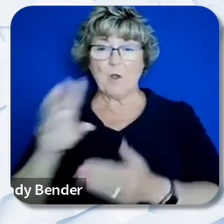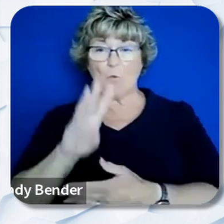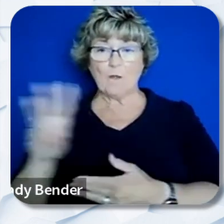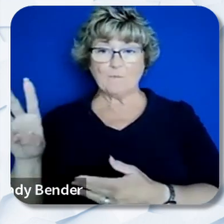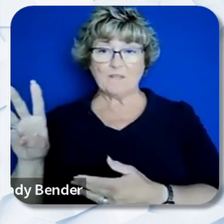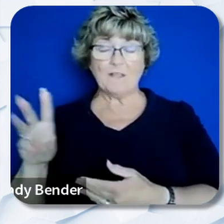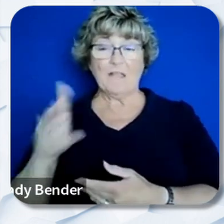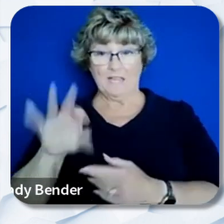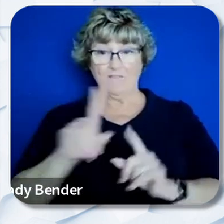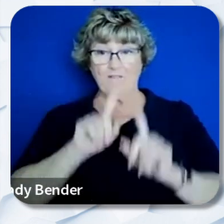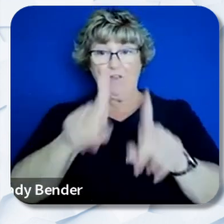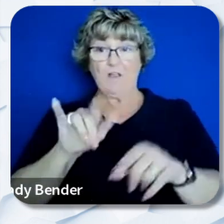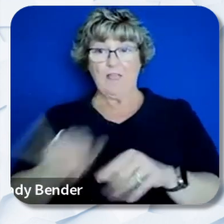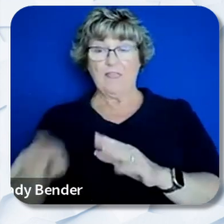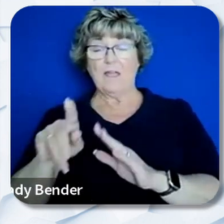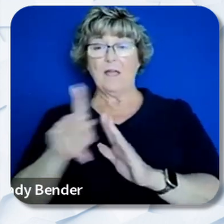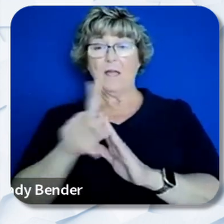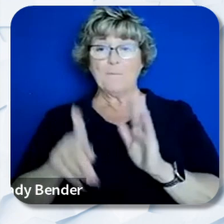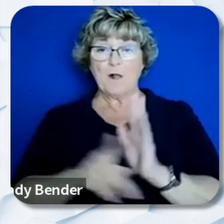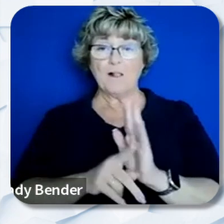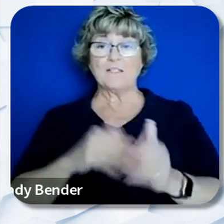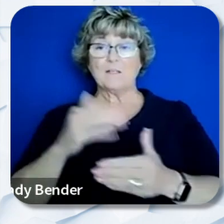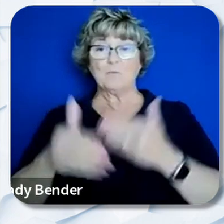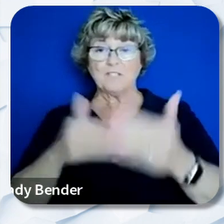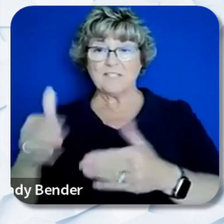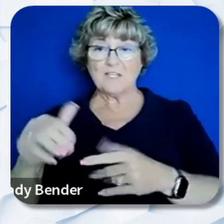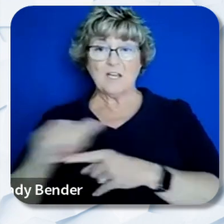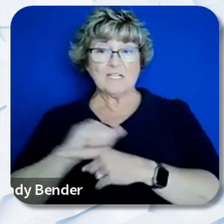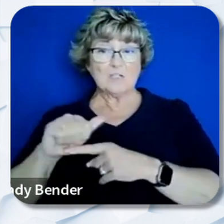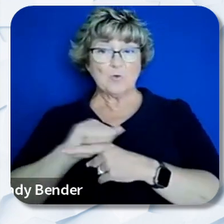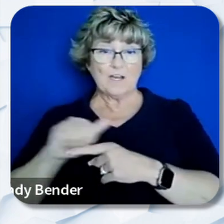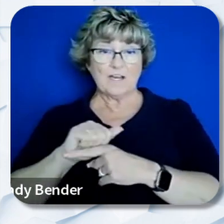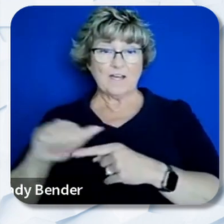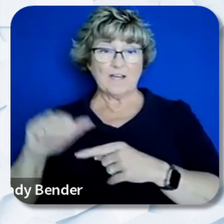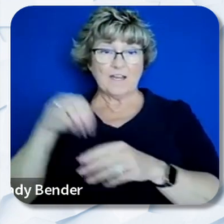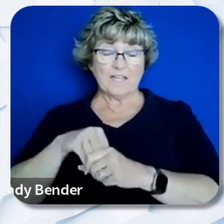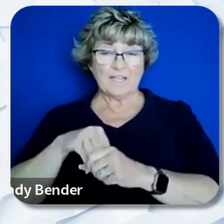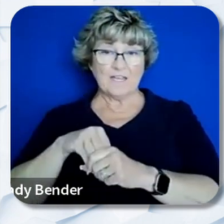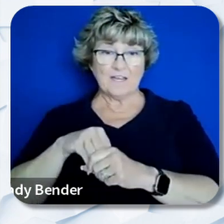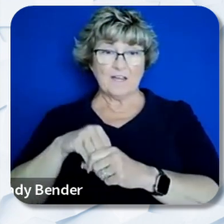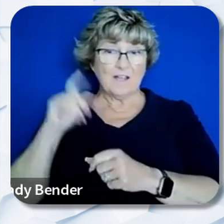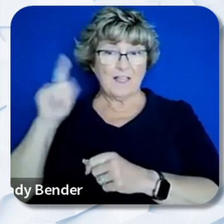attend that policies, practices, and procedures training at later on this month, they will